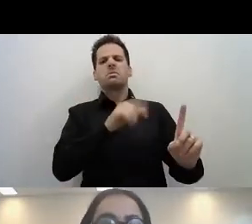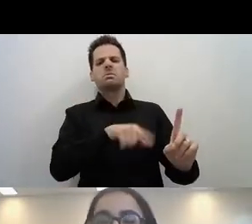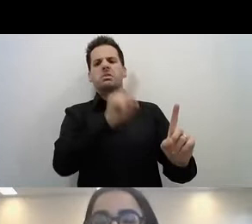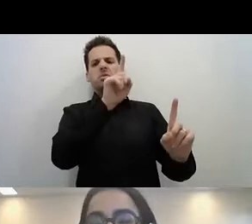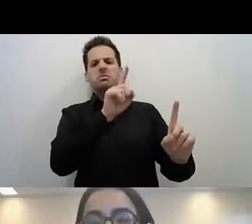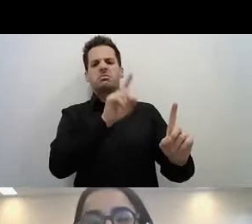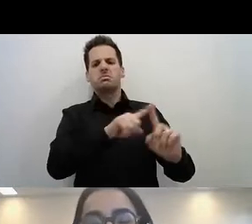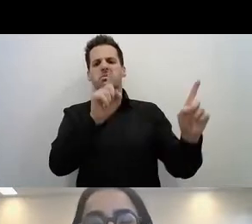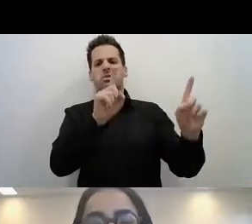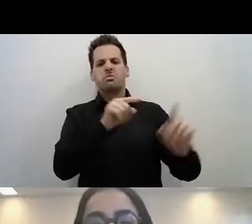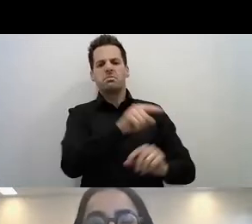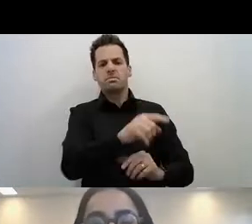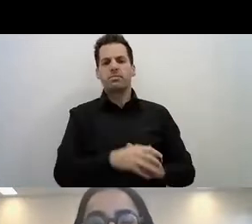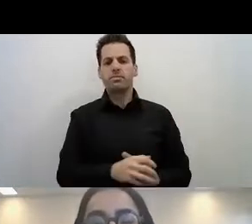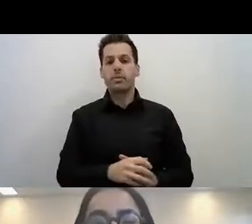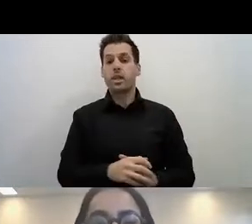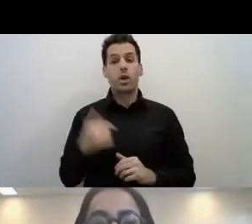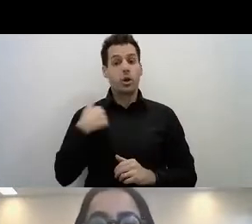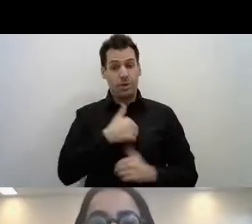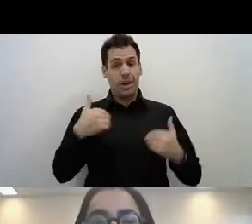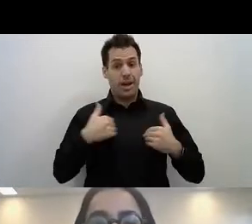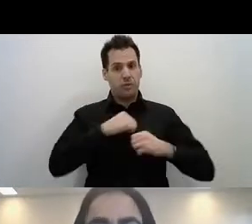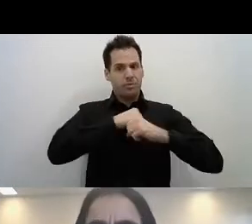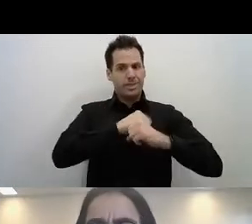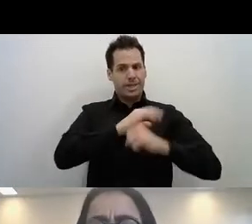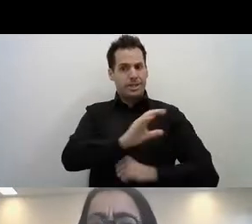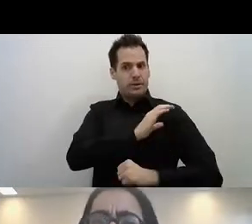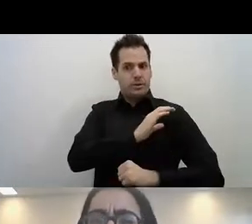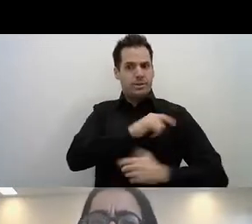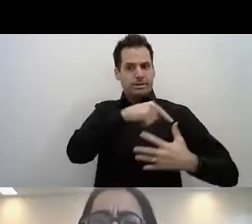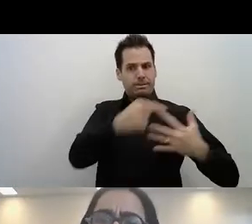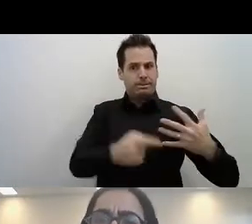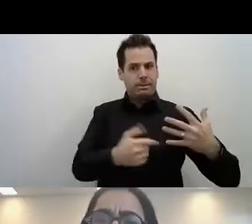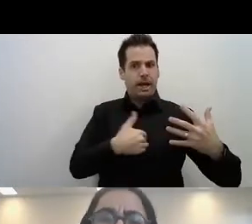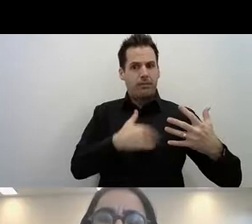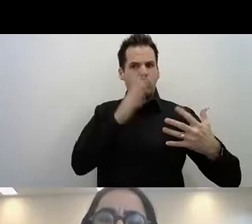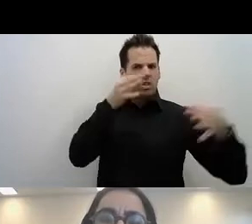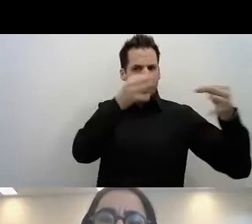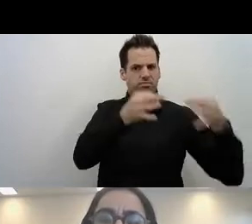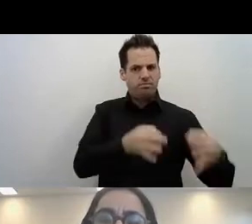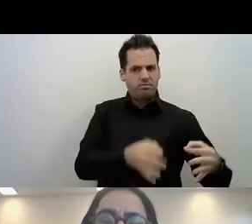protected characteristic is under our code in just a minute without having a reasonable cause or or